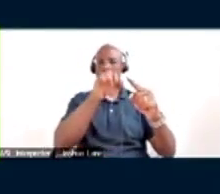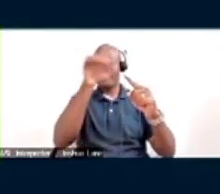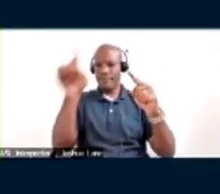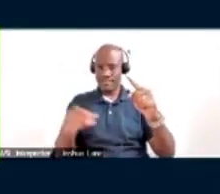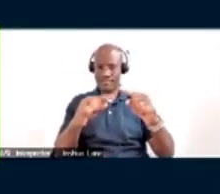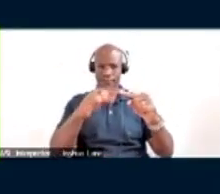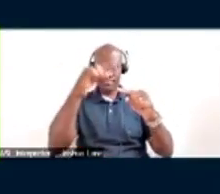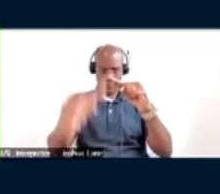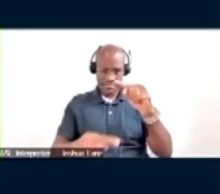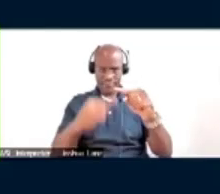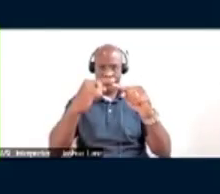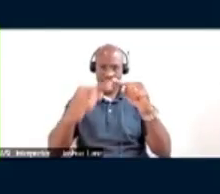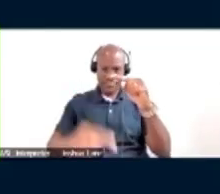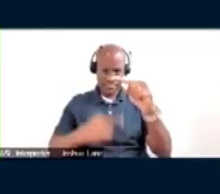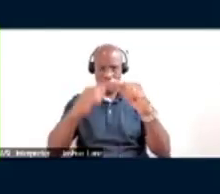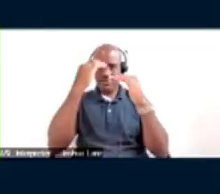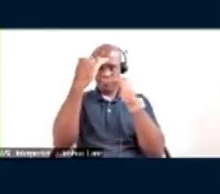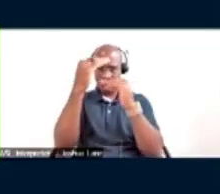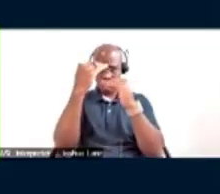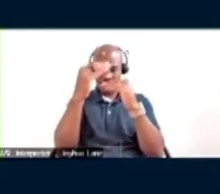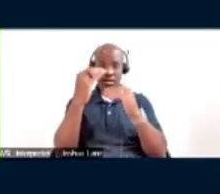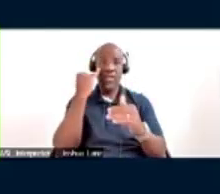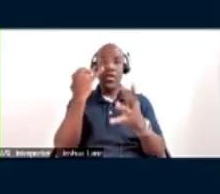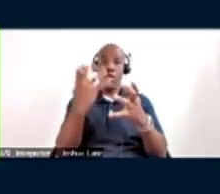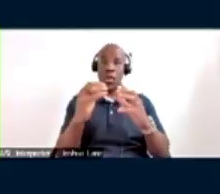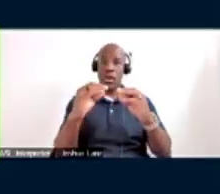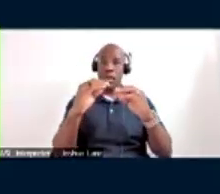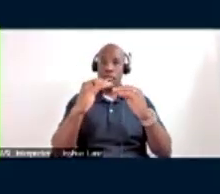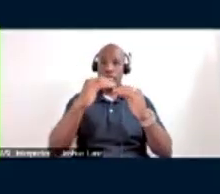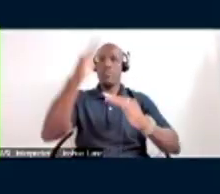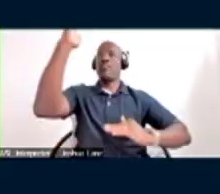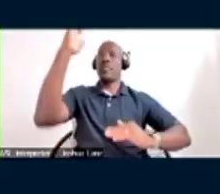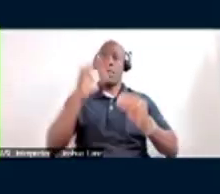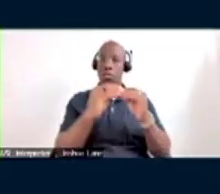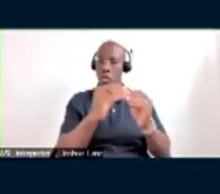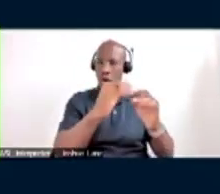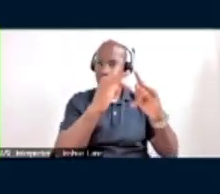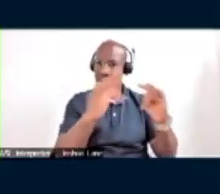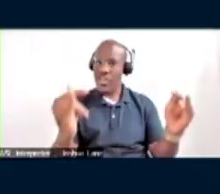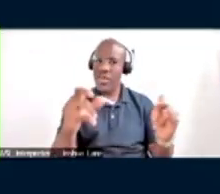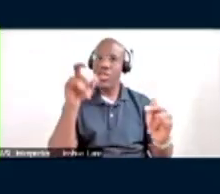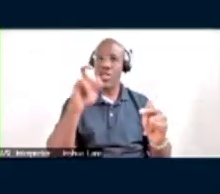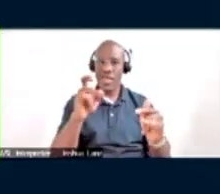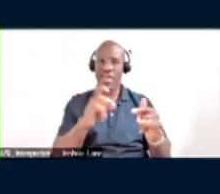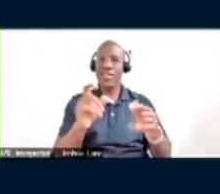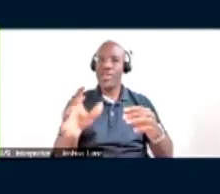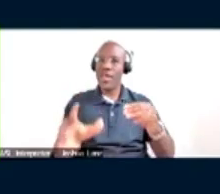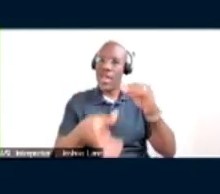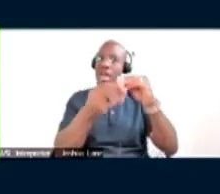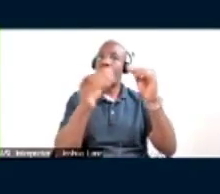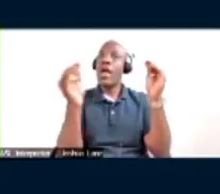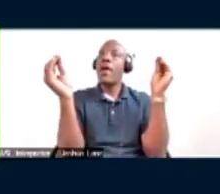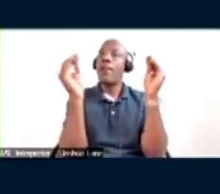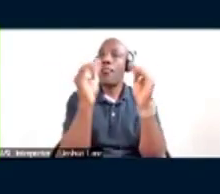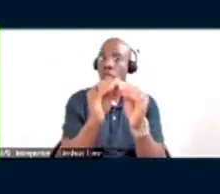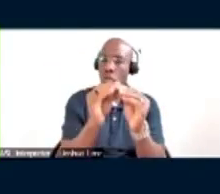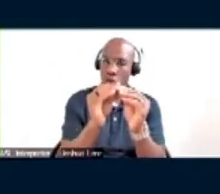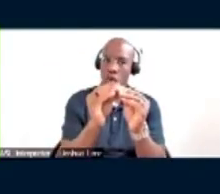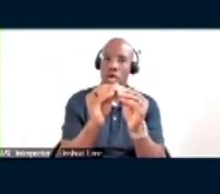you need to make efforts to get outside of that. And so, we have by bringing in multiple additional sources